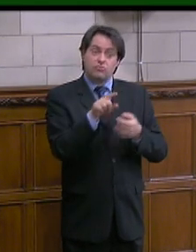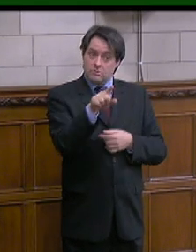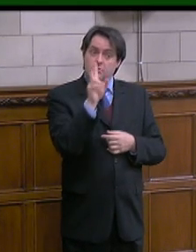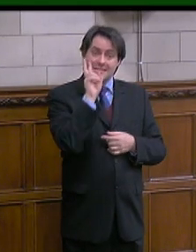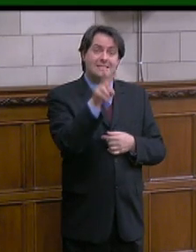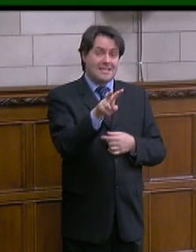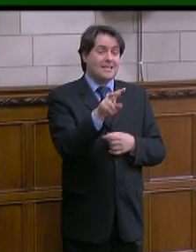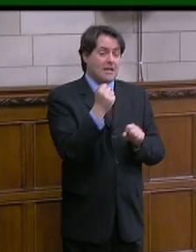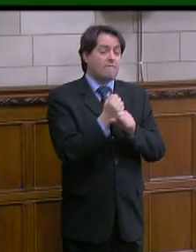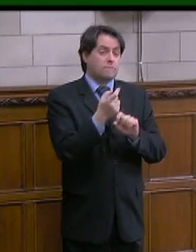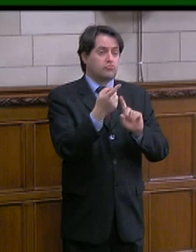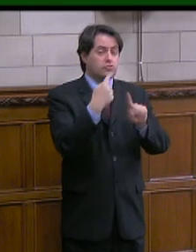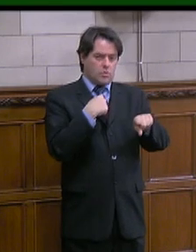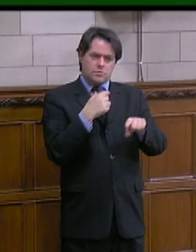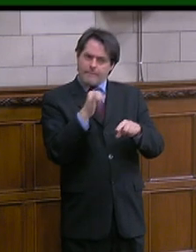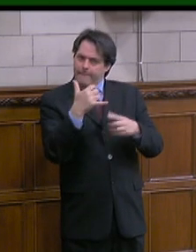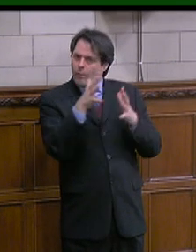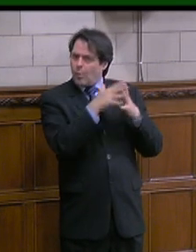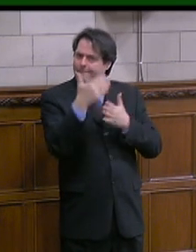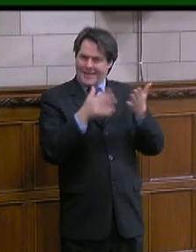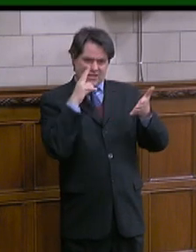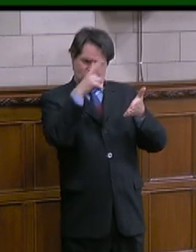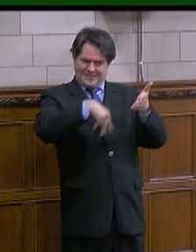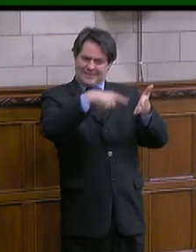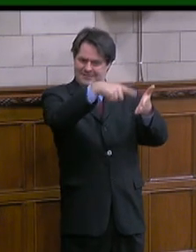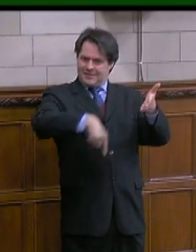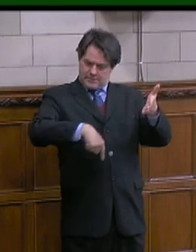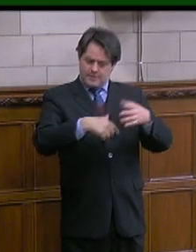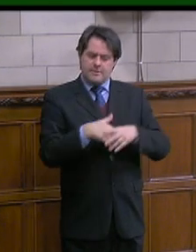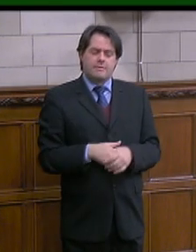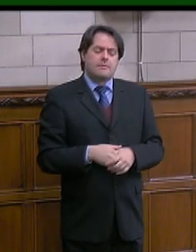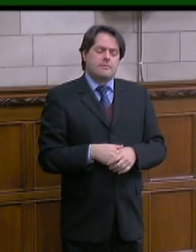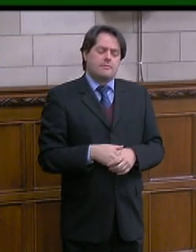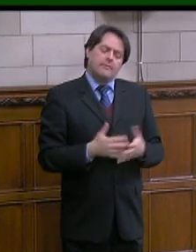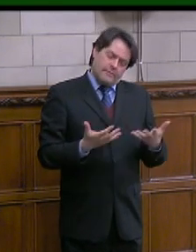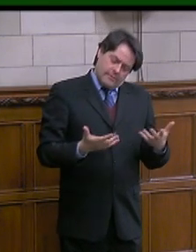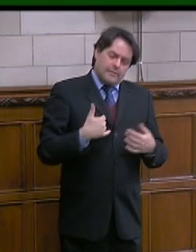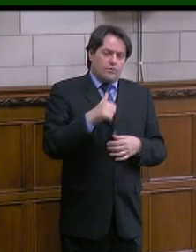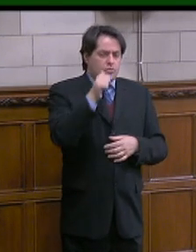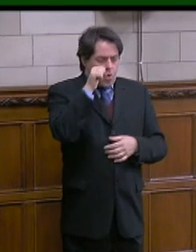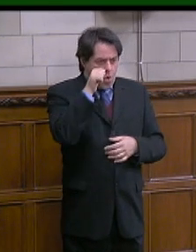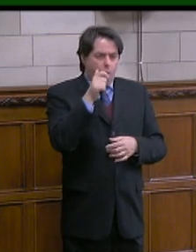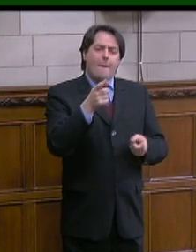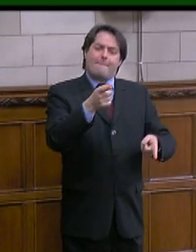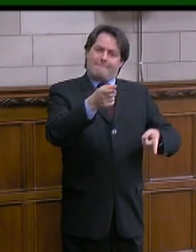Members may have seen it on the website—so we know what the Minister may be going to